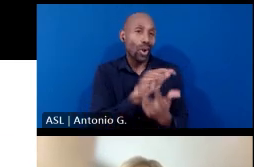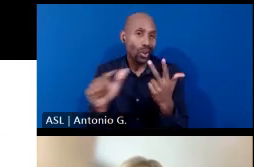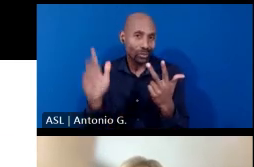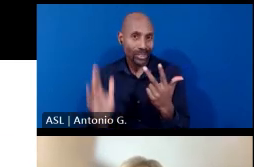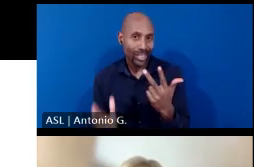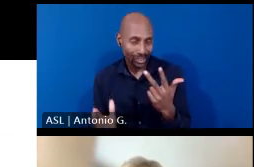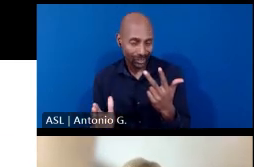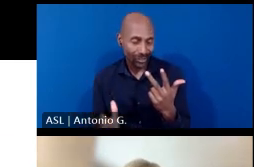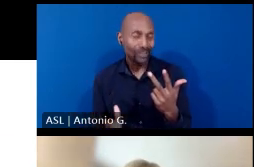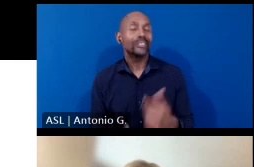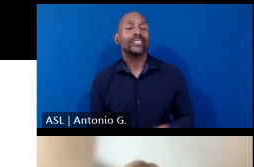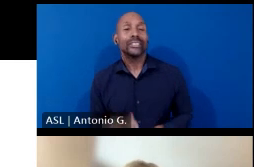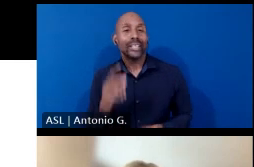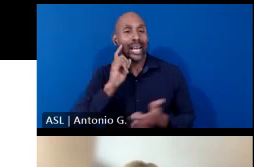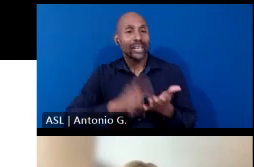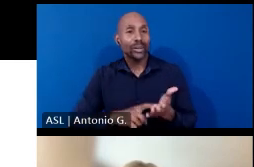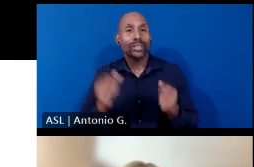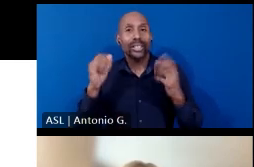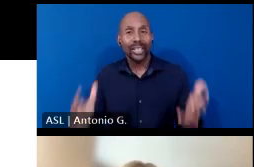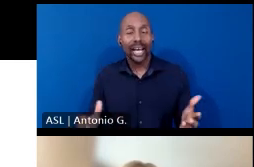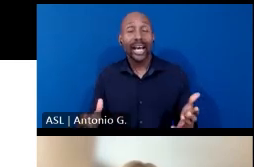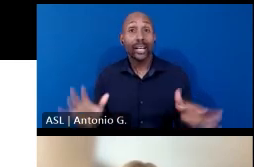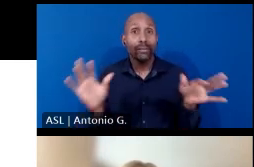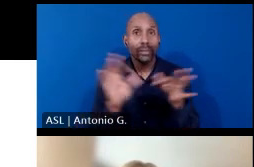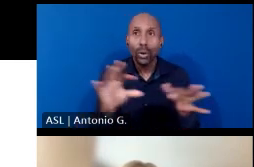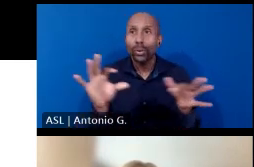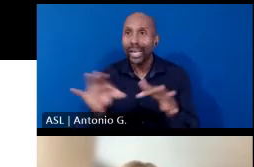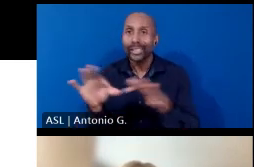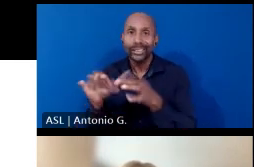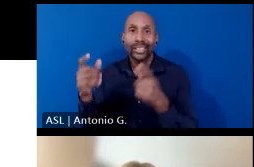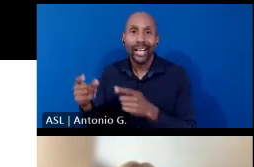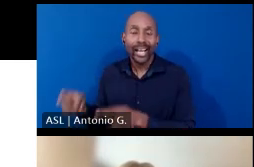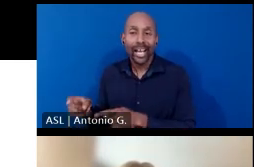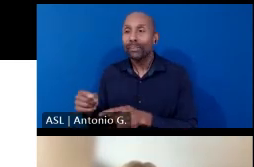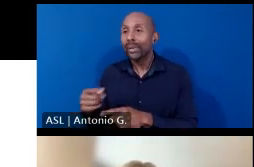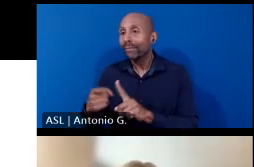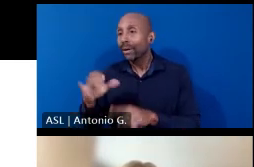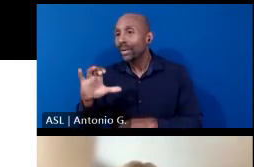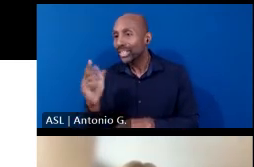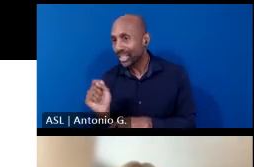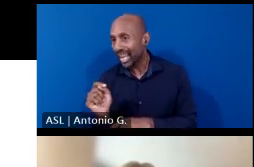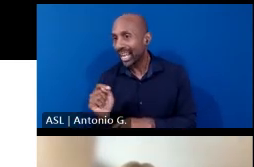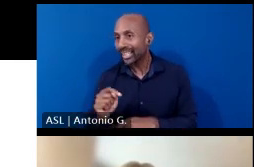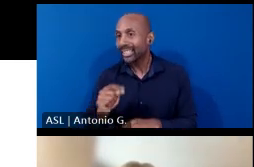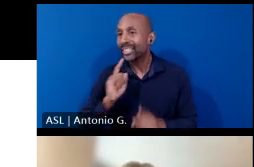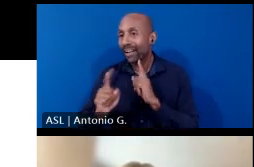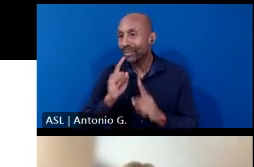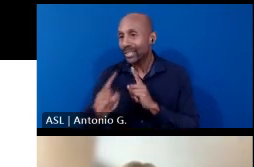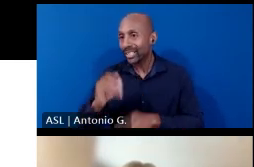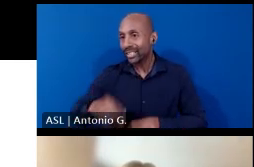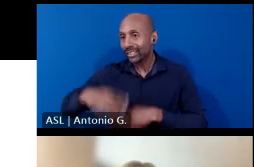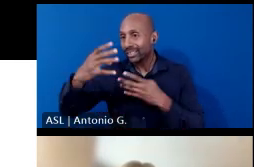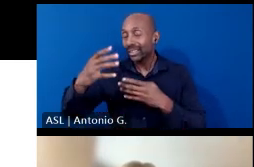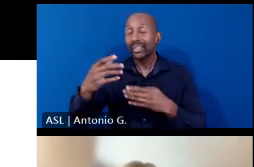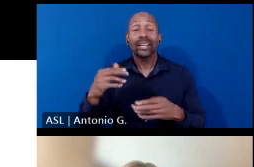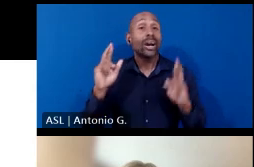And I noticed a lot of fruitful connections that were forming in the chat. So hopefully you all can check out the chat.